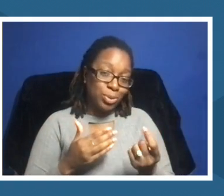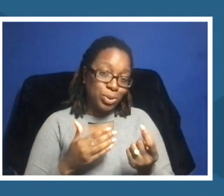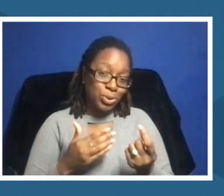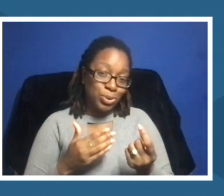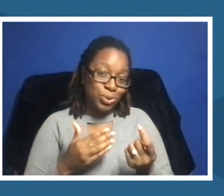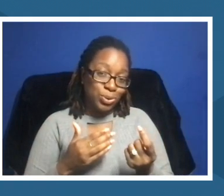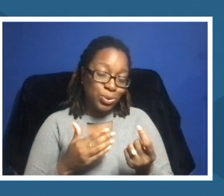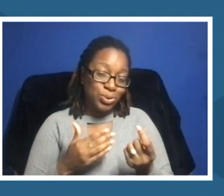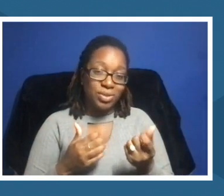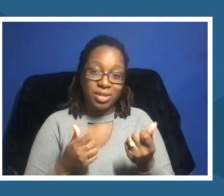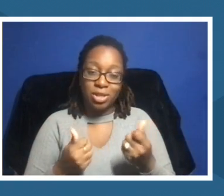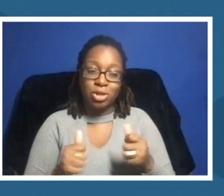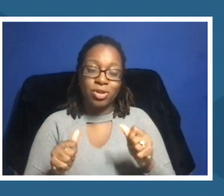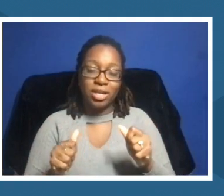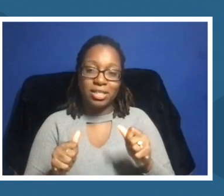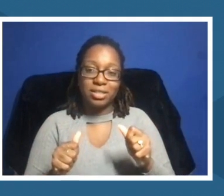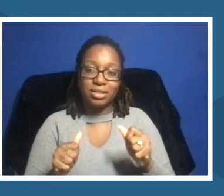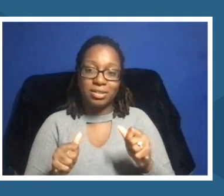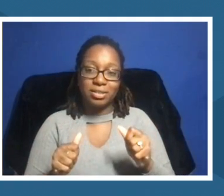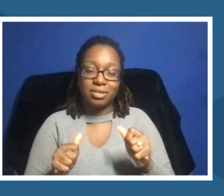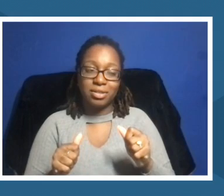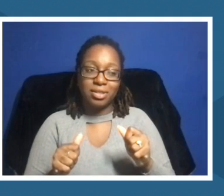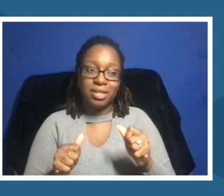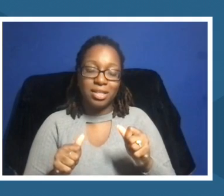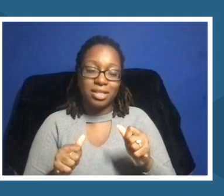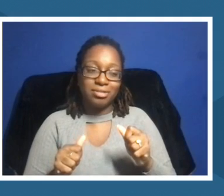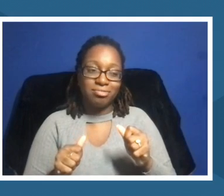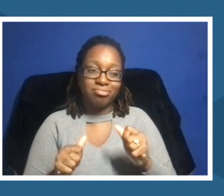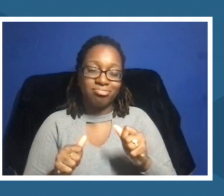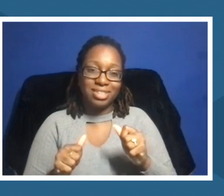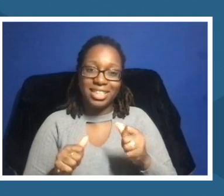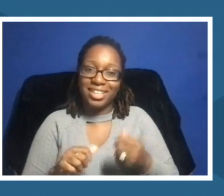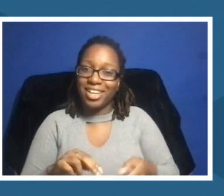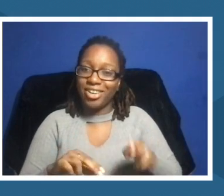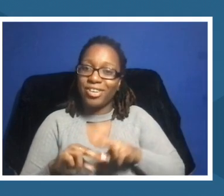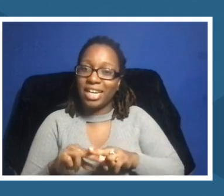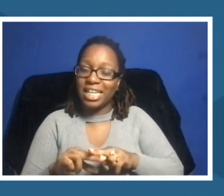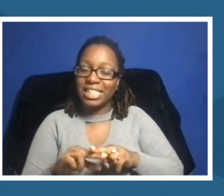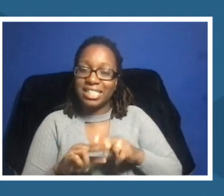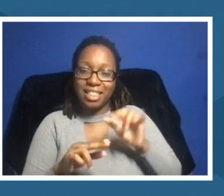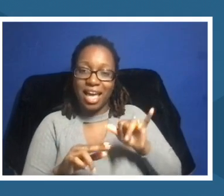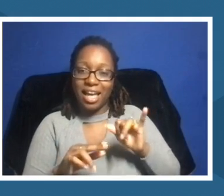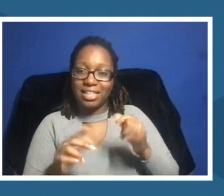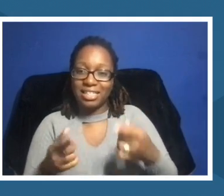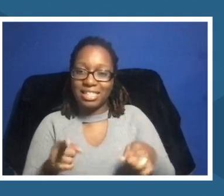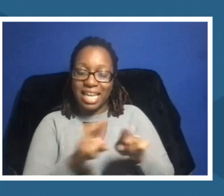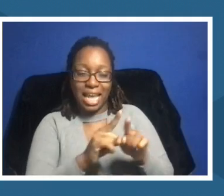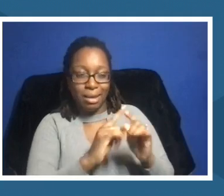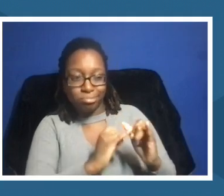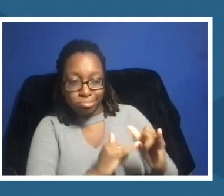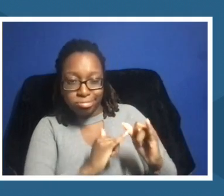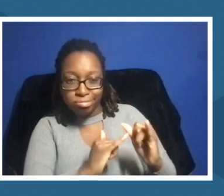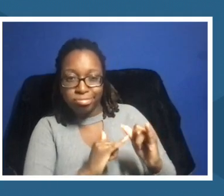better uh this representation and sense of belonging